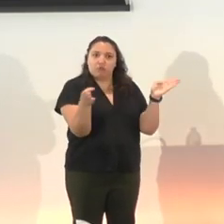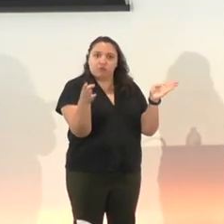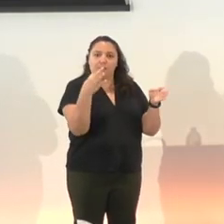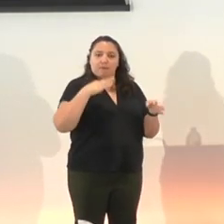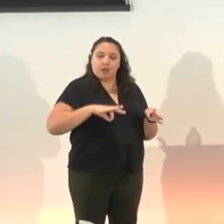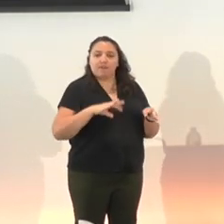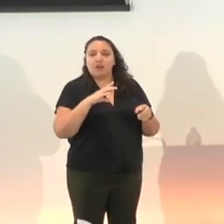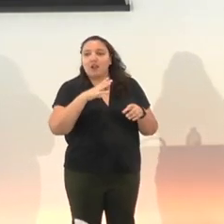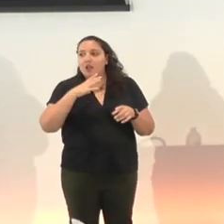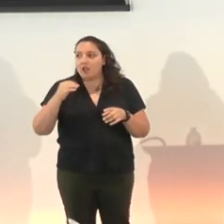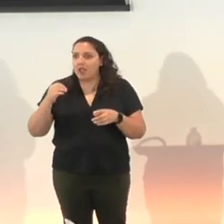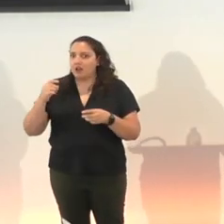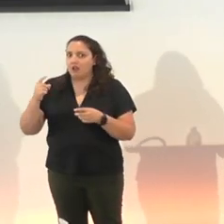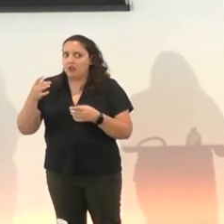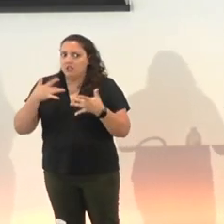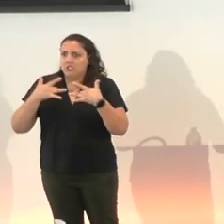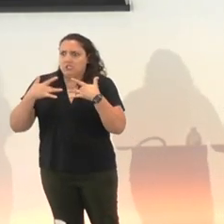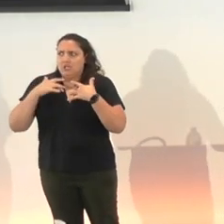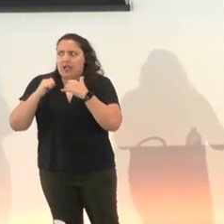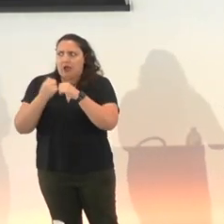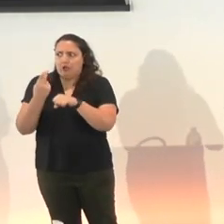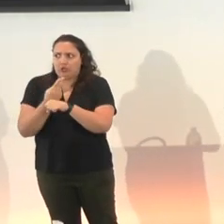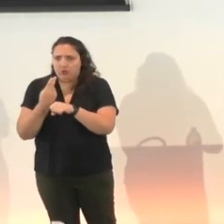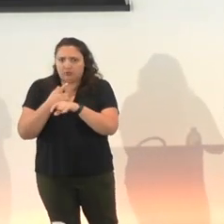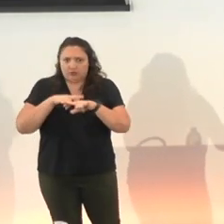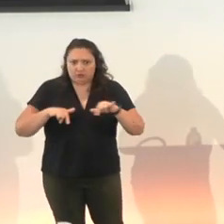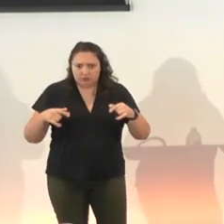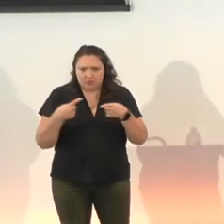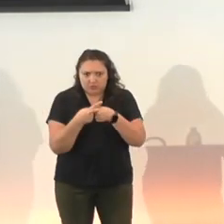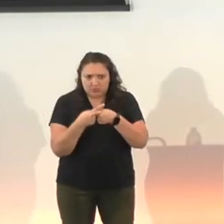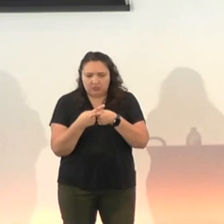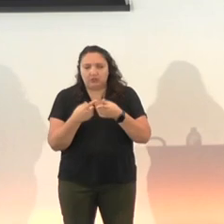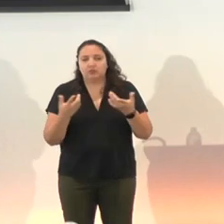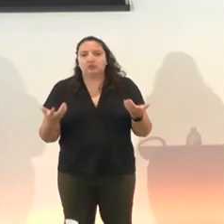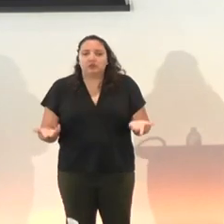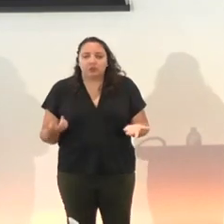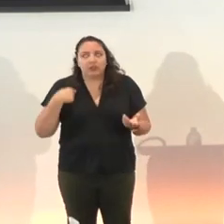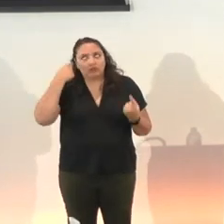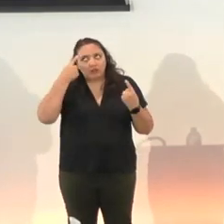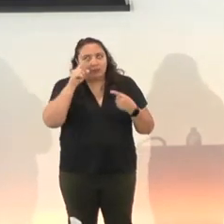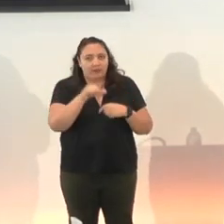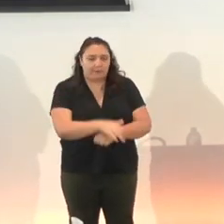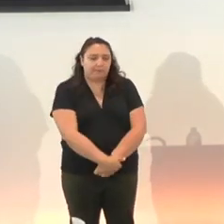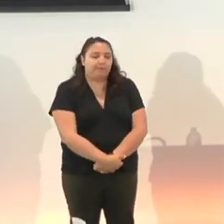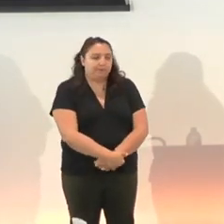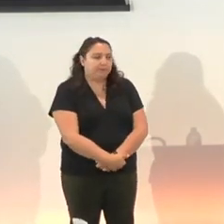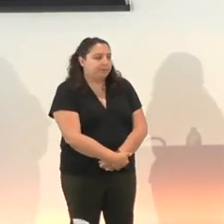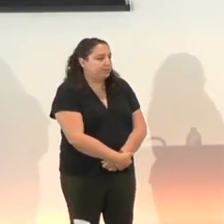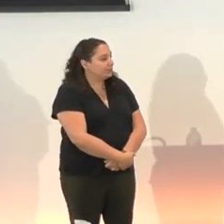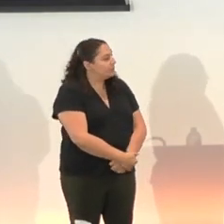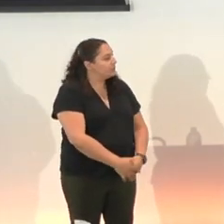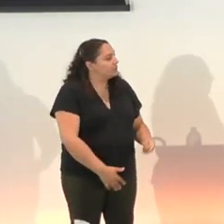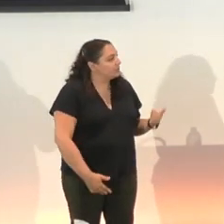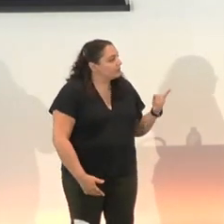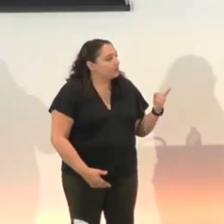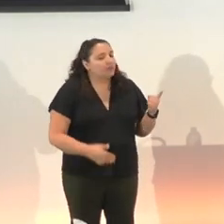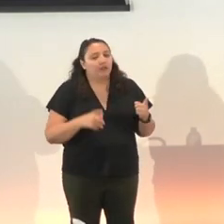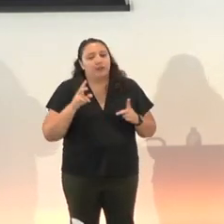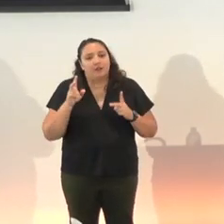is one of the greatest tensions a big data era and something our project will have to think about. Greg: My students would say it -- say they do because their professor tells them to.